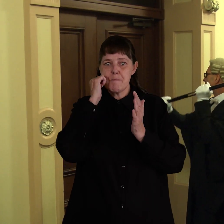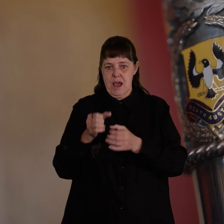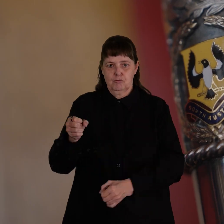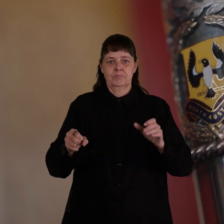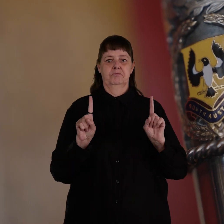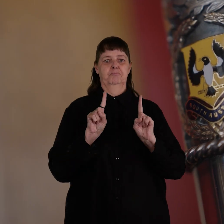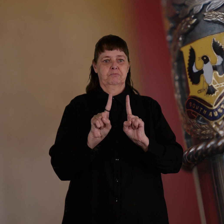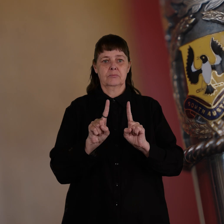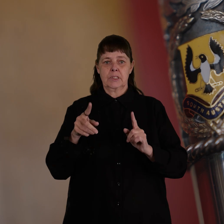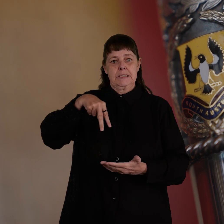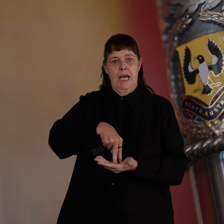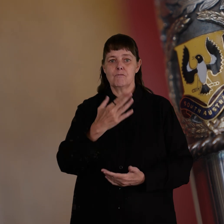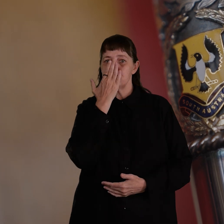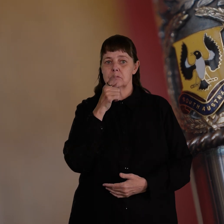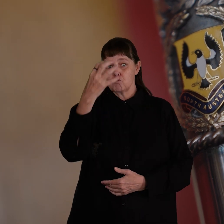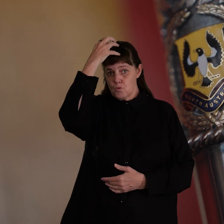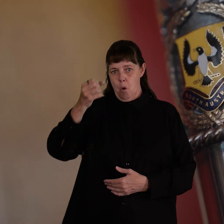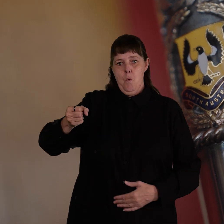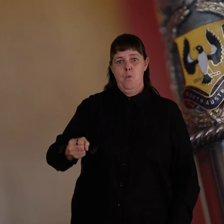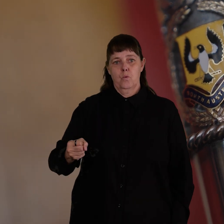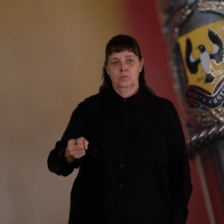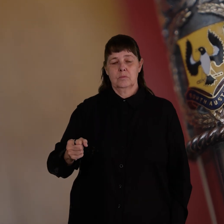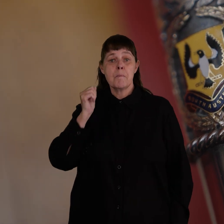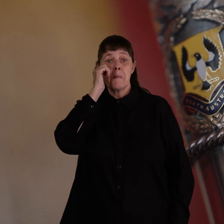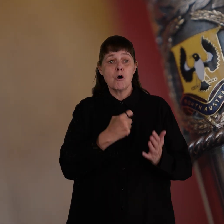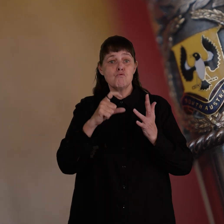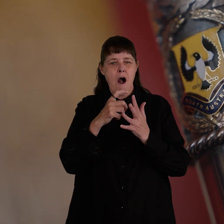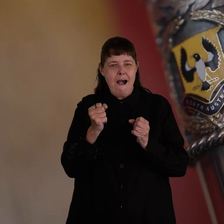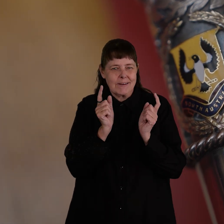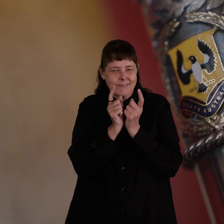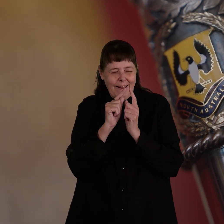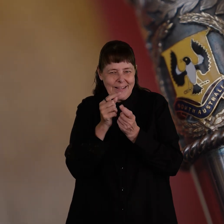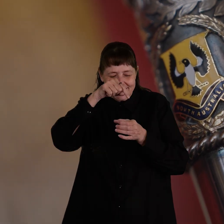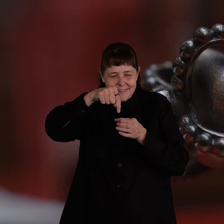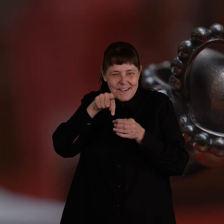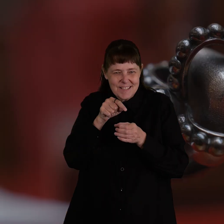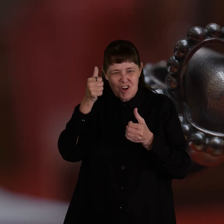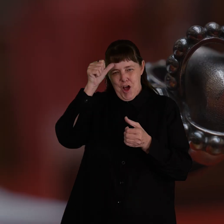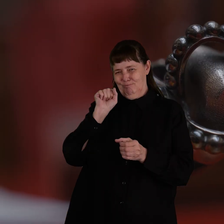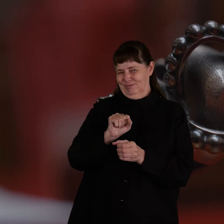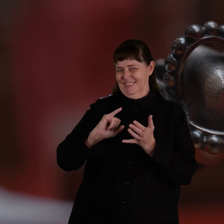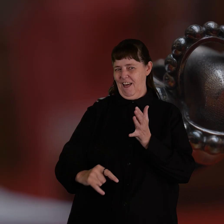monarch holding that object. On our Black Rod, we have some features that are South Australian.